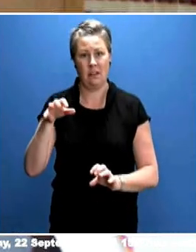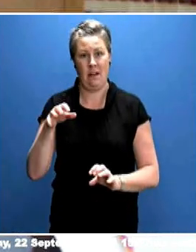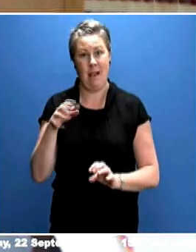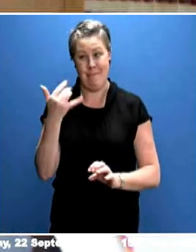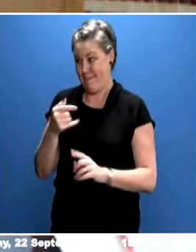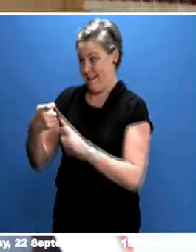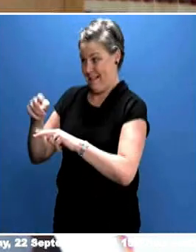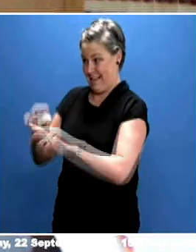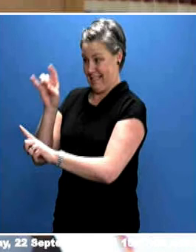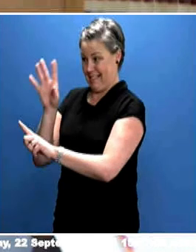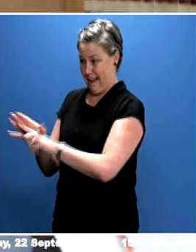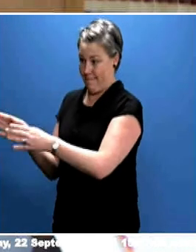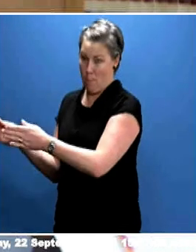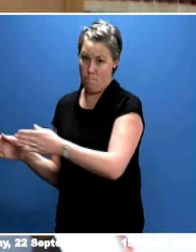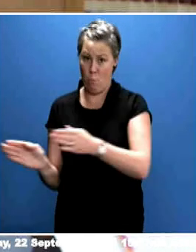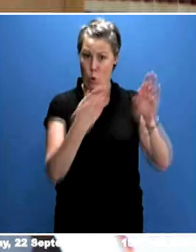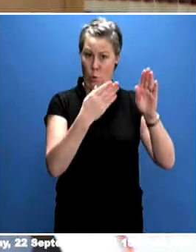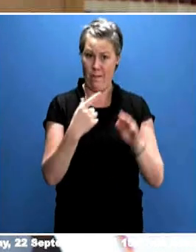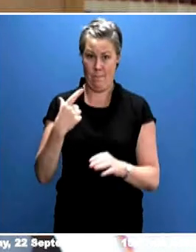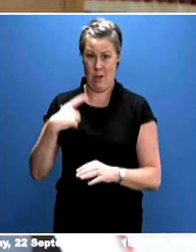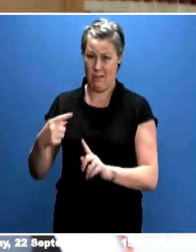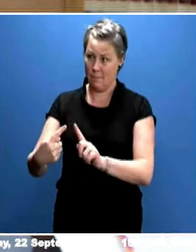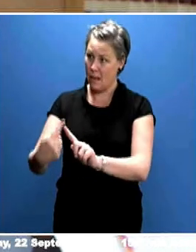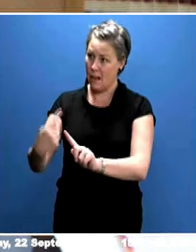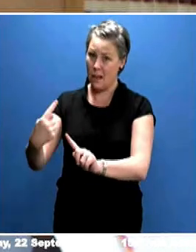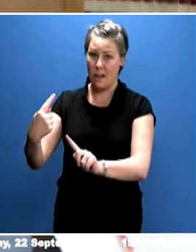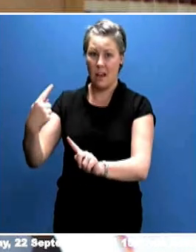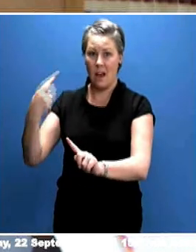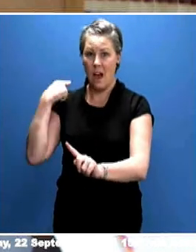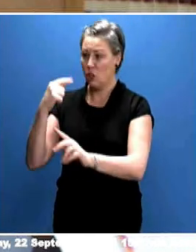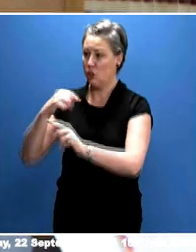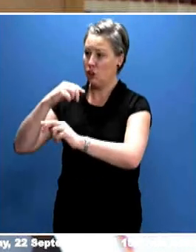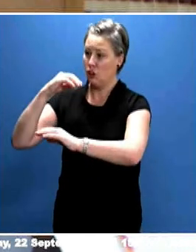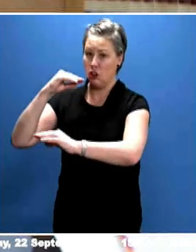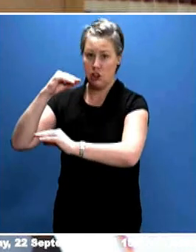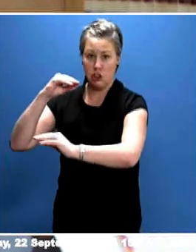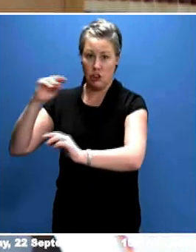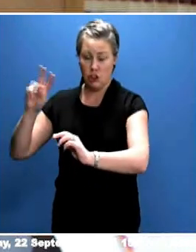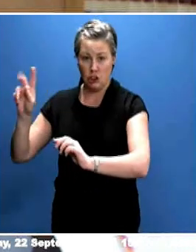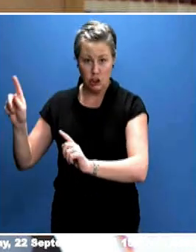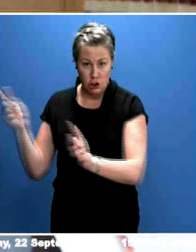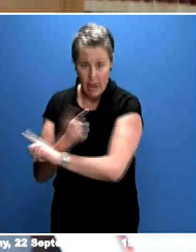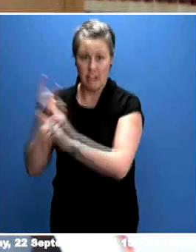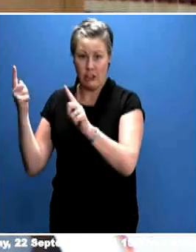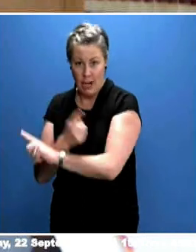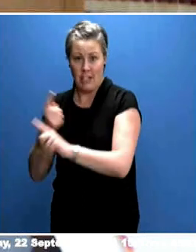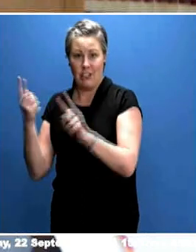because there is significant trauma with all of the previous iterations of institutions there on that particular place in Perth.